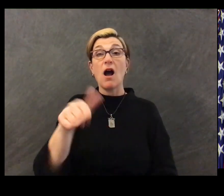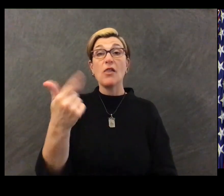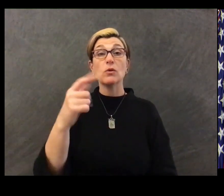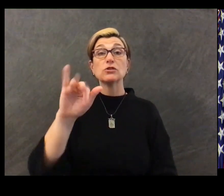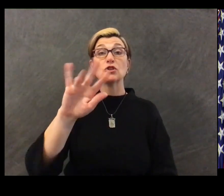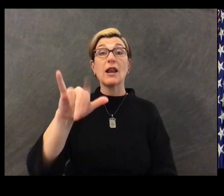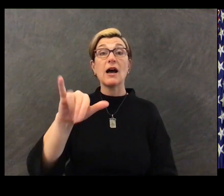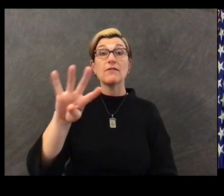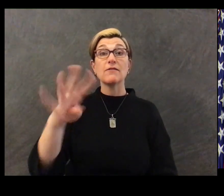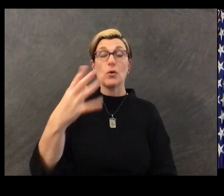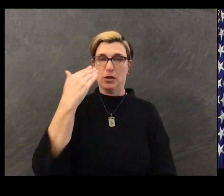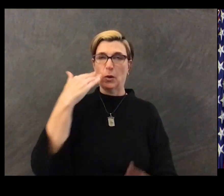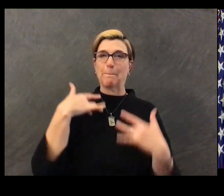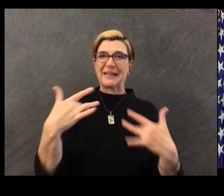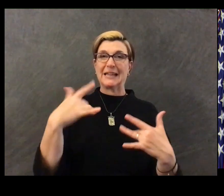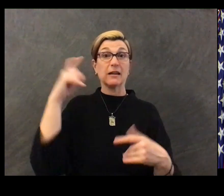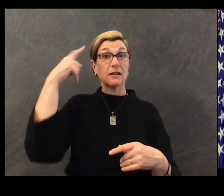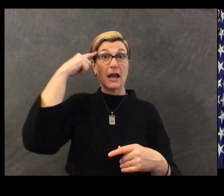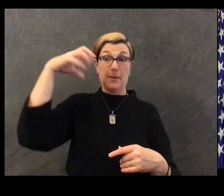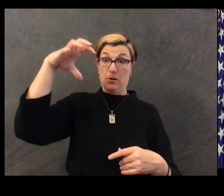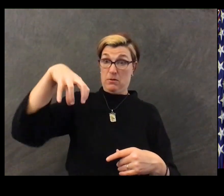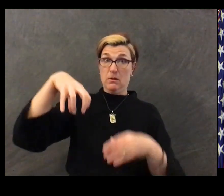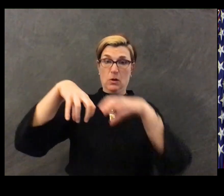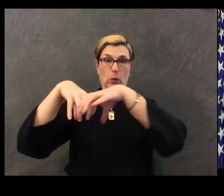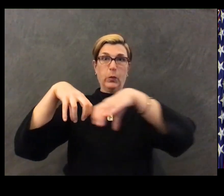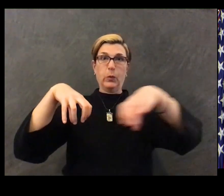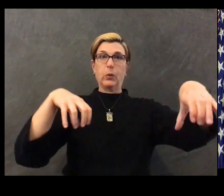as you know we're gonna be doing it last year was a tremendous success and I